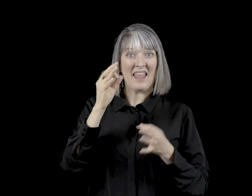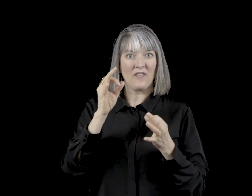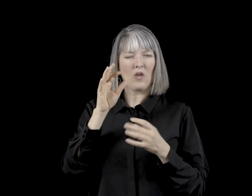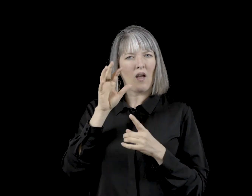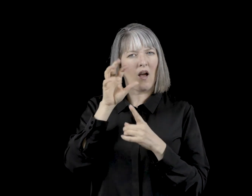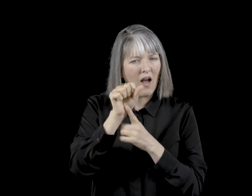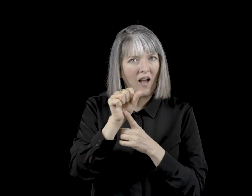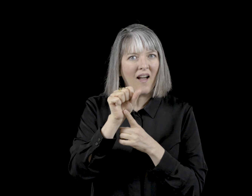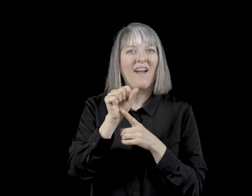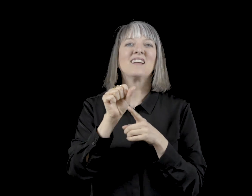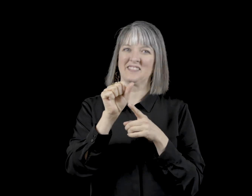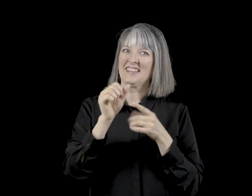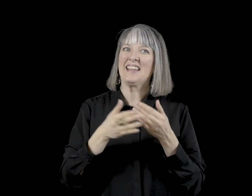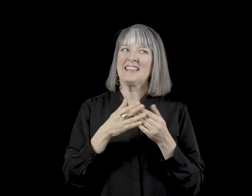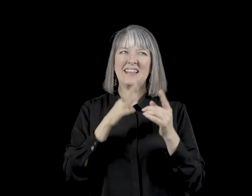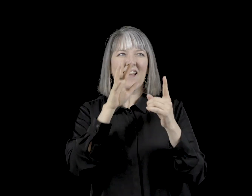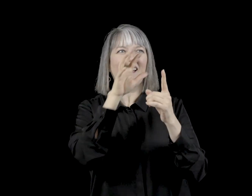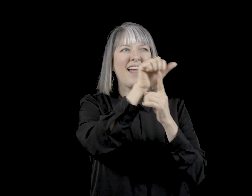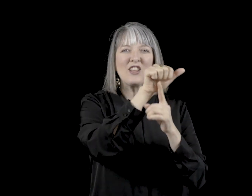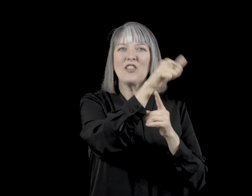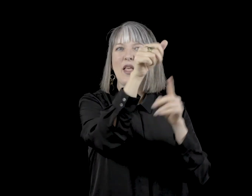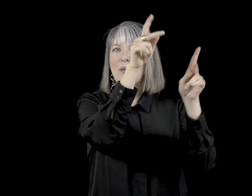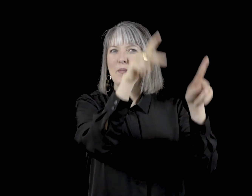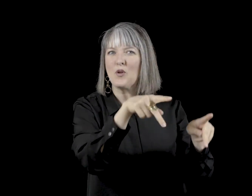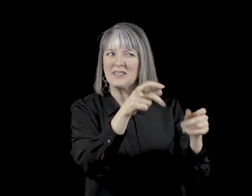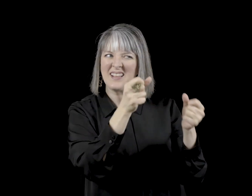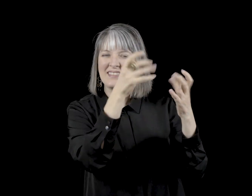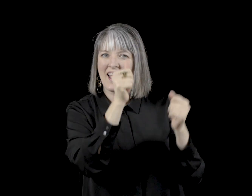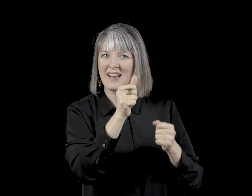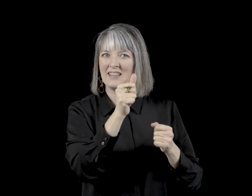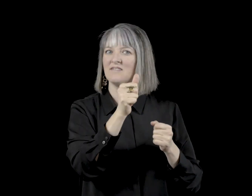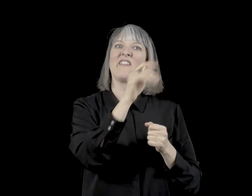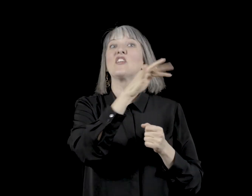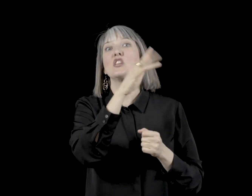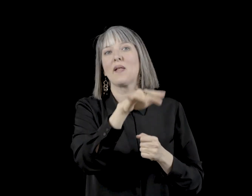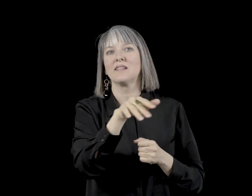When catching this detail it becomes easier to receive the fingerspell word from a signer.